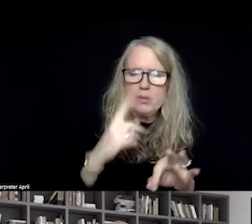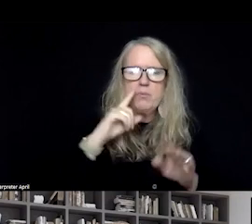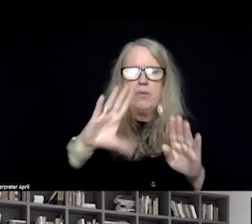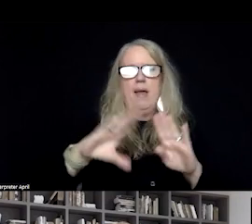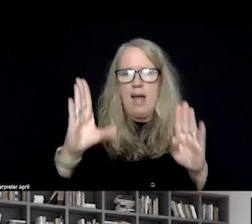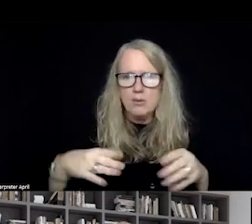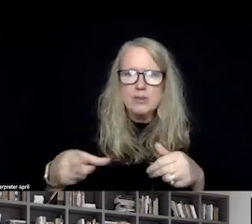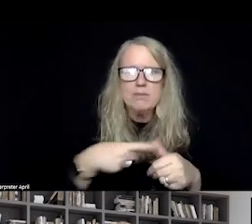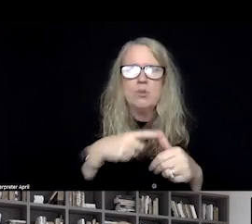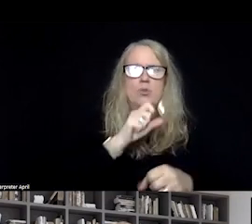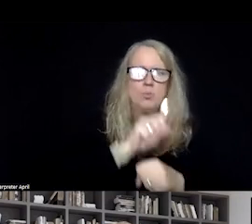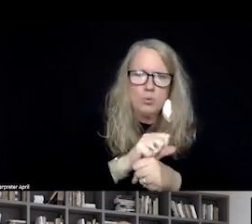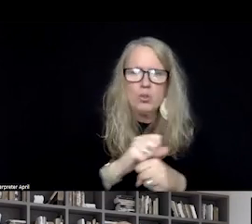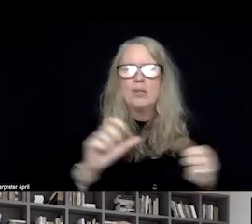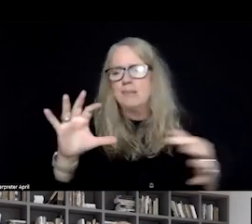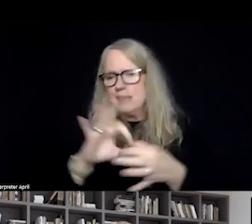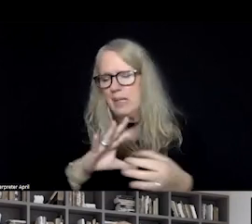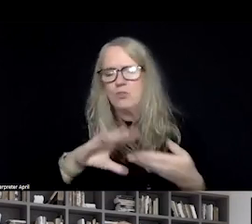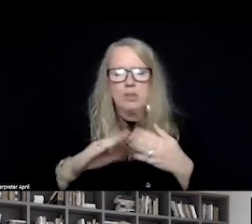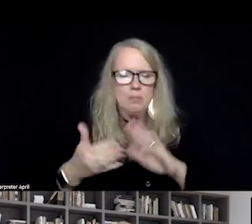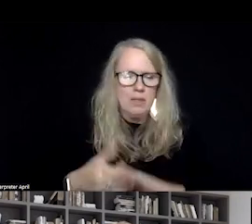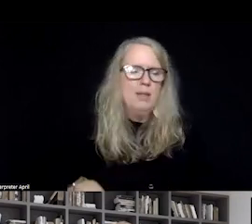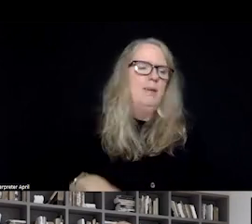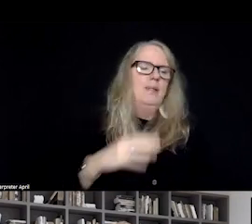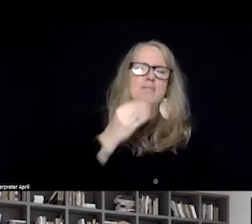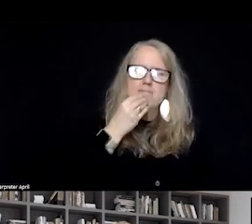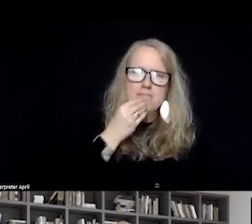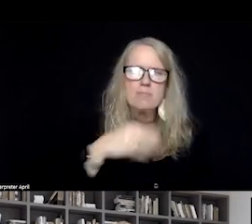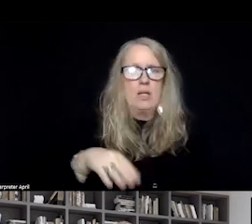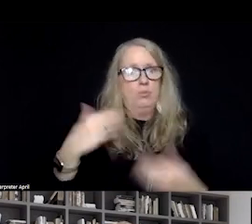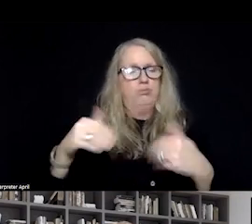WORK AND DECENT NUTRITION. IT IS STRIKING TO ME THAT THOSE